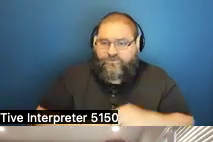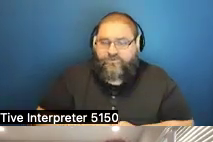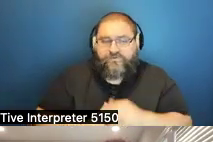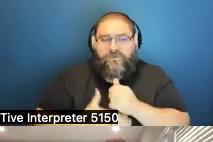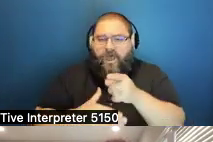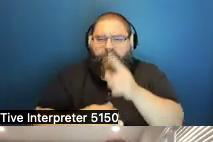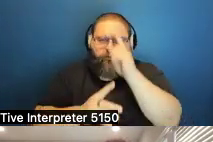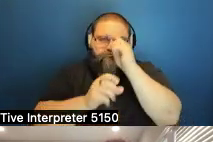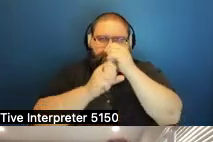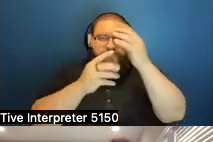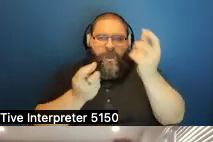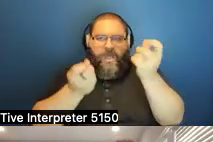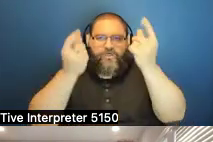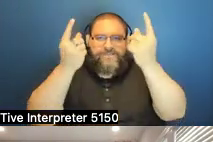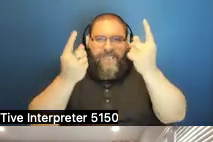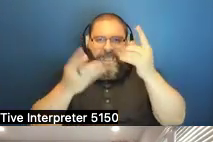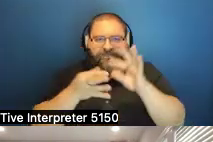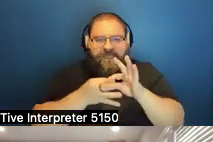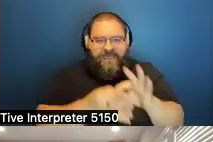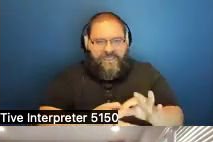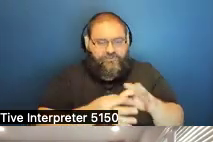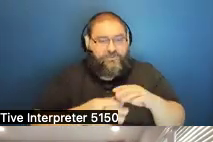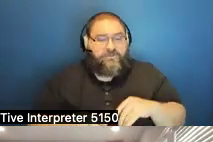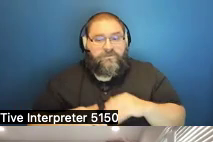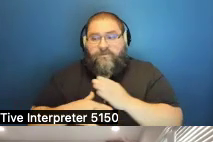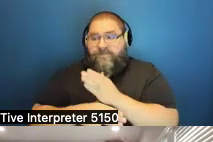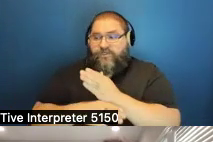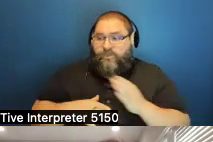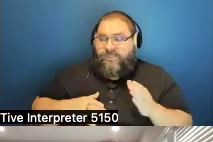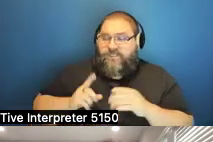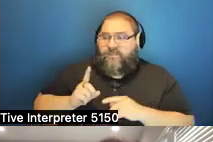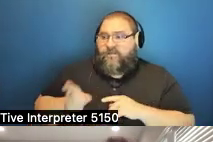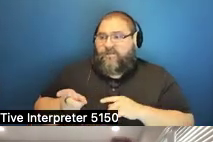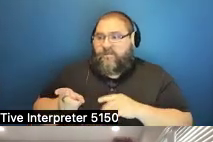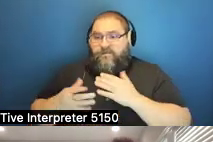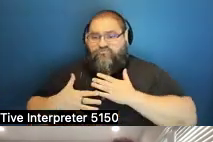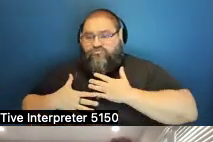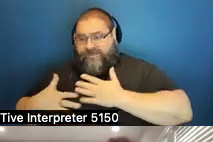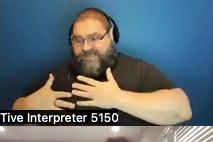understand the connection between 19:32:36 Breathe in, sleep…